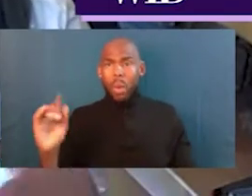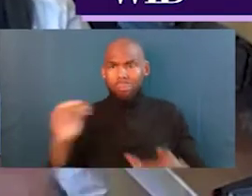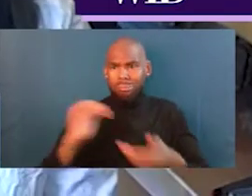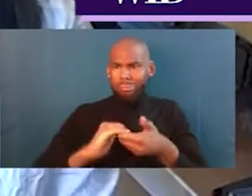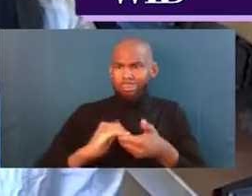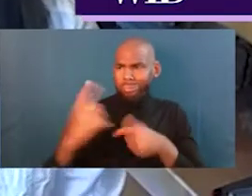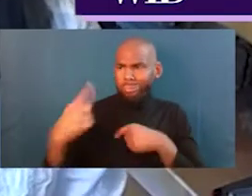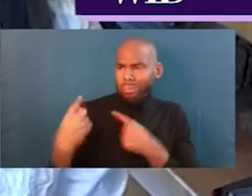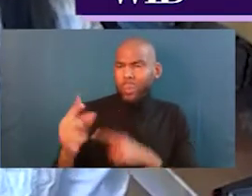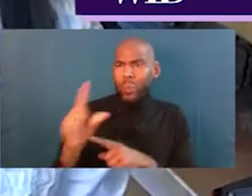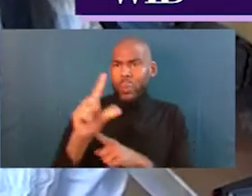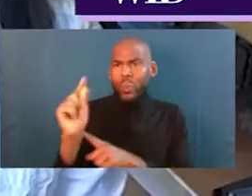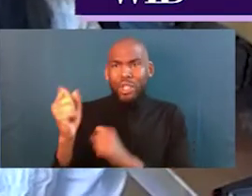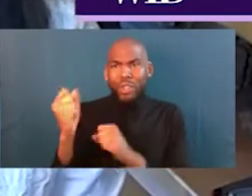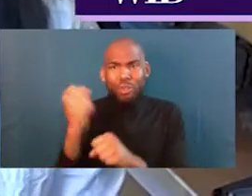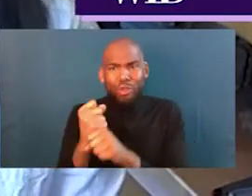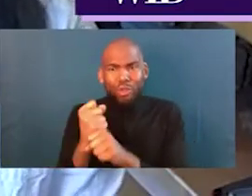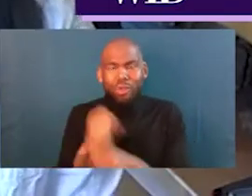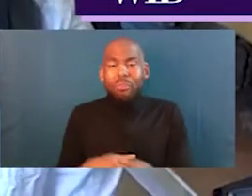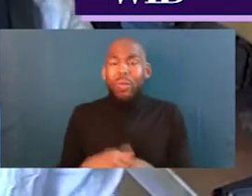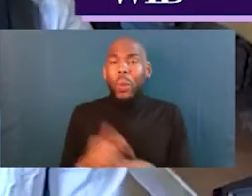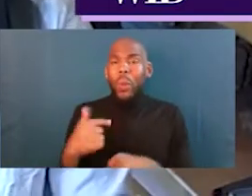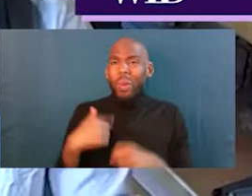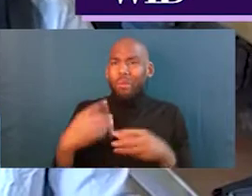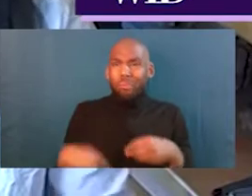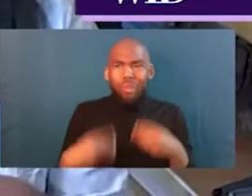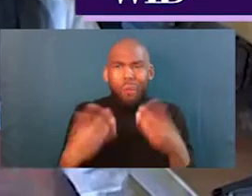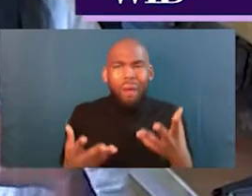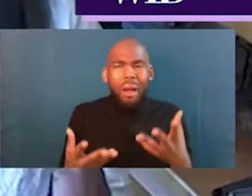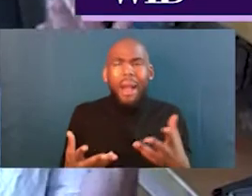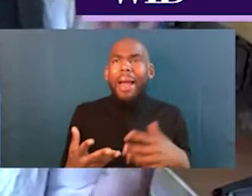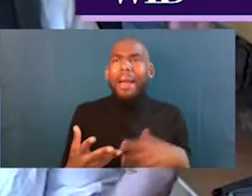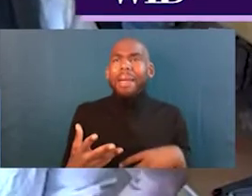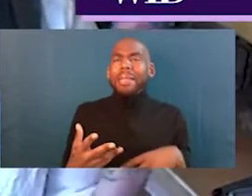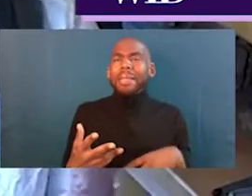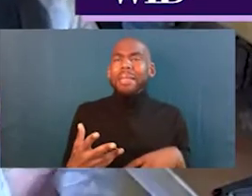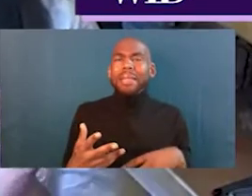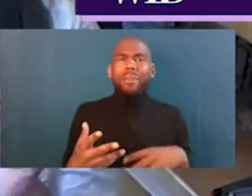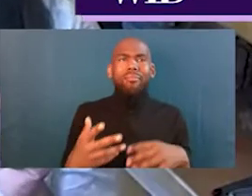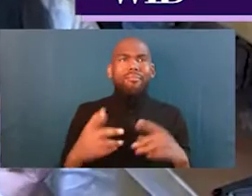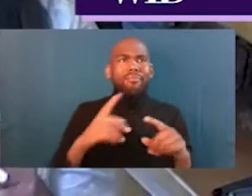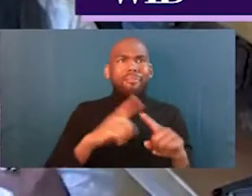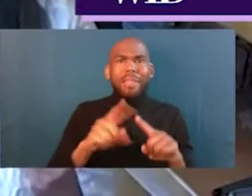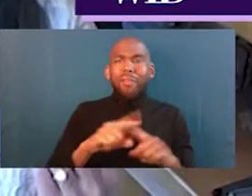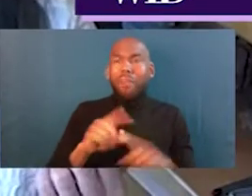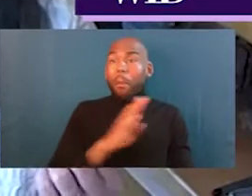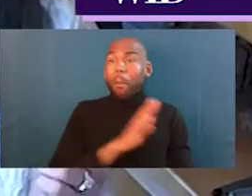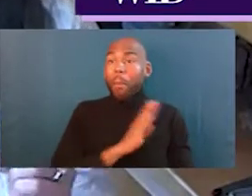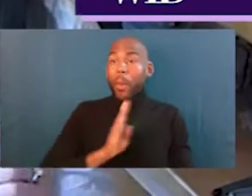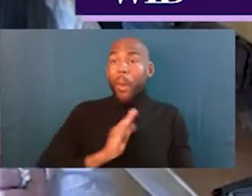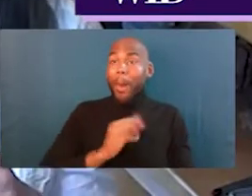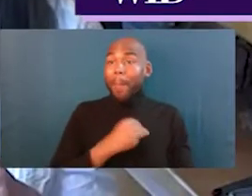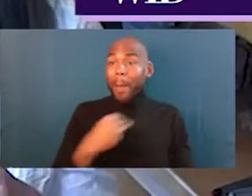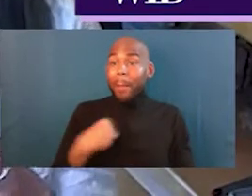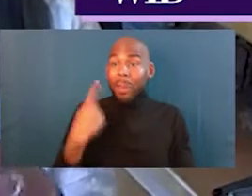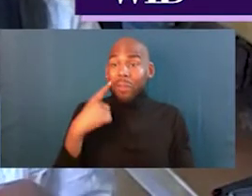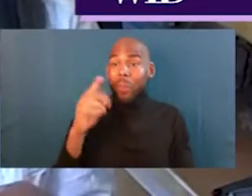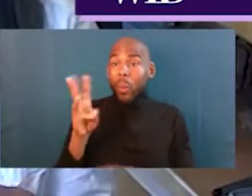spans more than two decades. Over the years we've provided board members for WID, programming